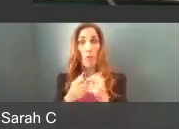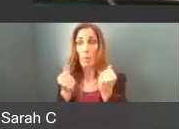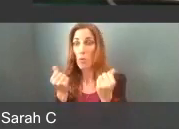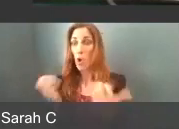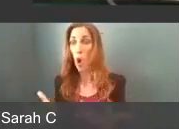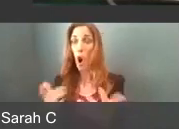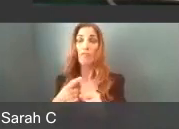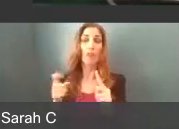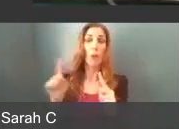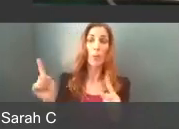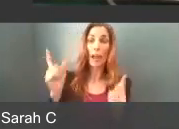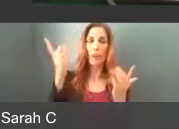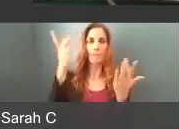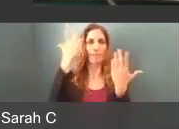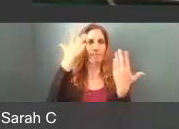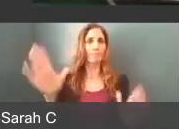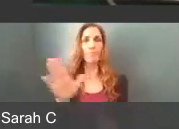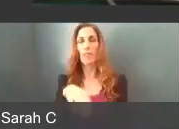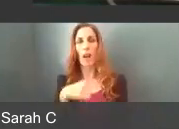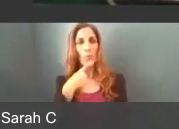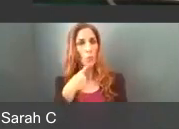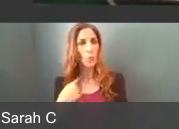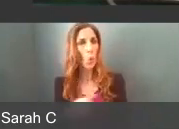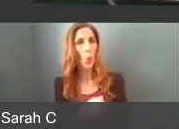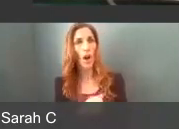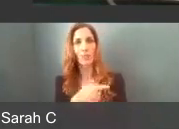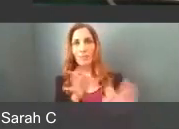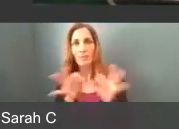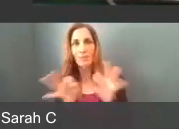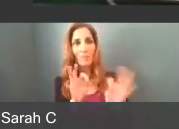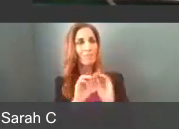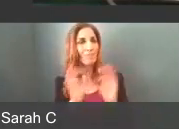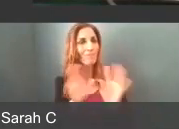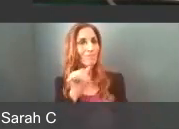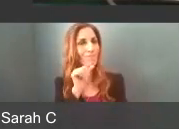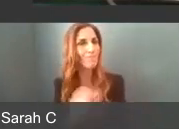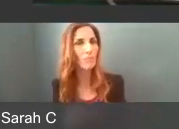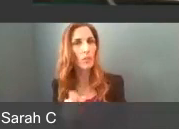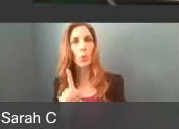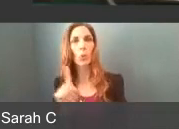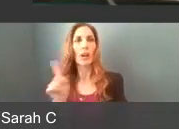additional information with me in terms of, you know, where there were providers that perhaps